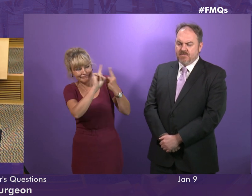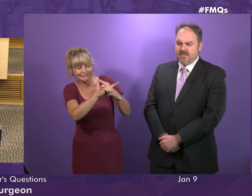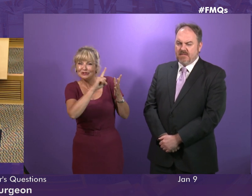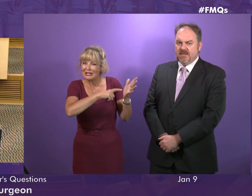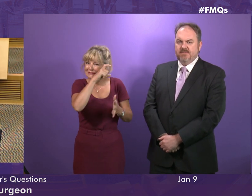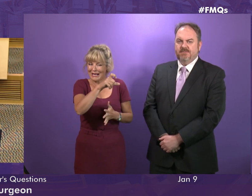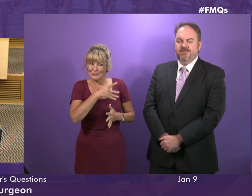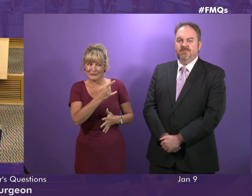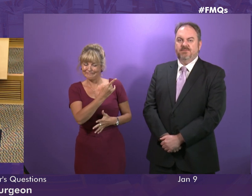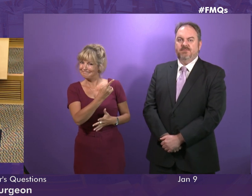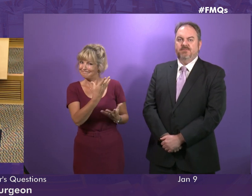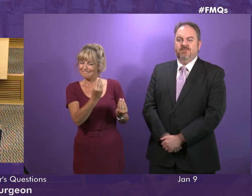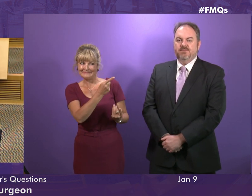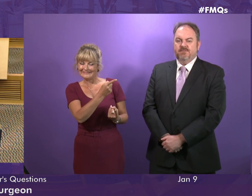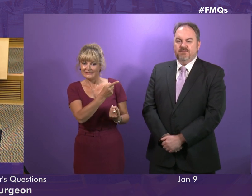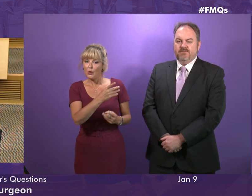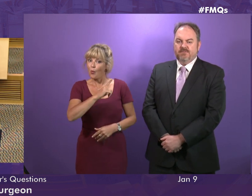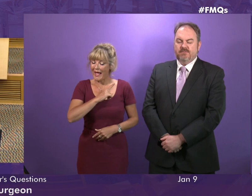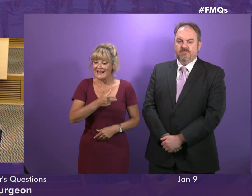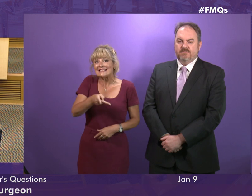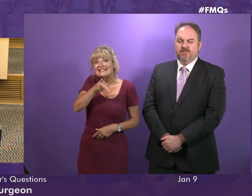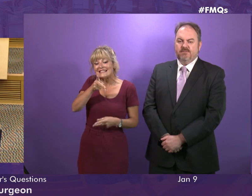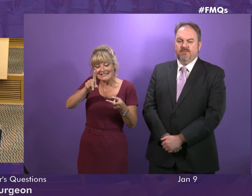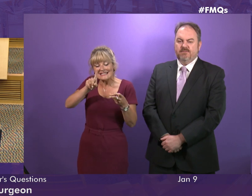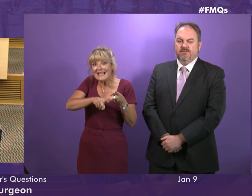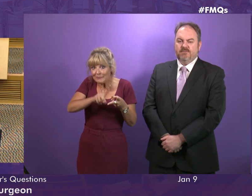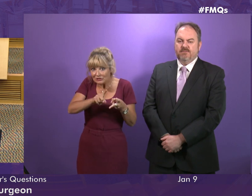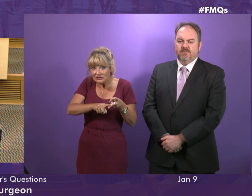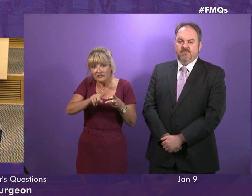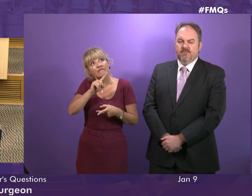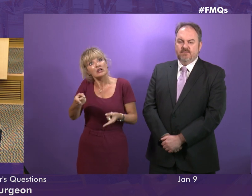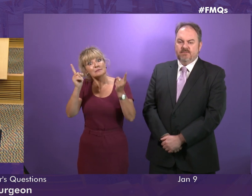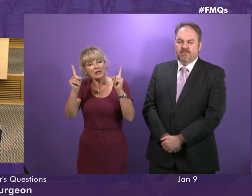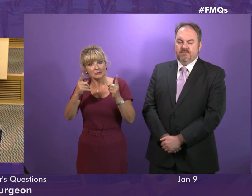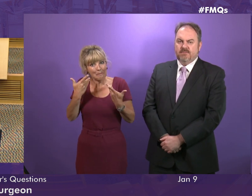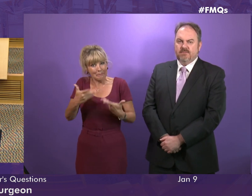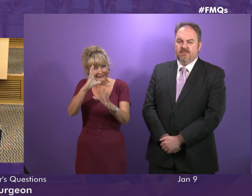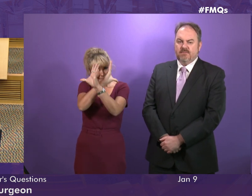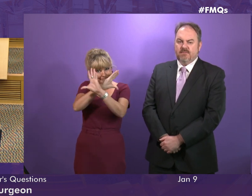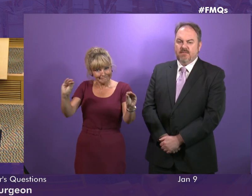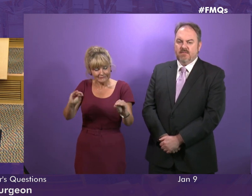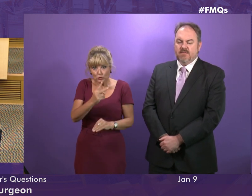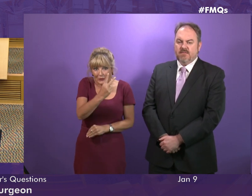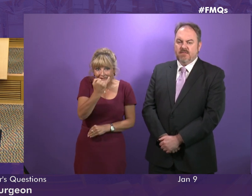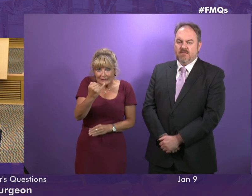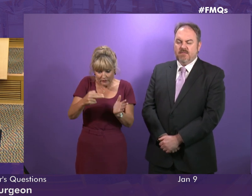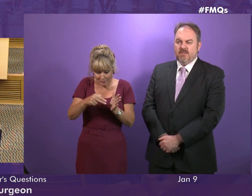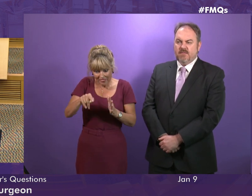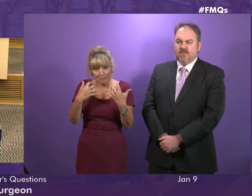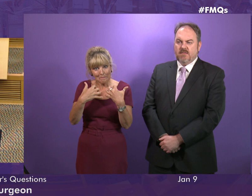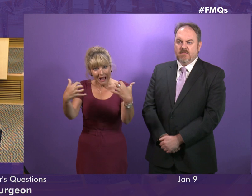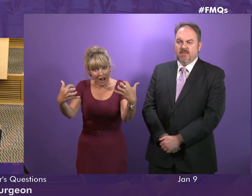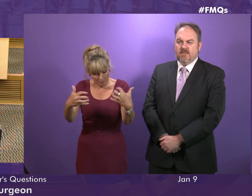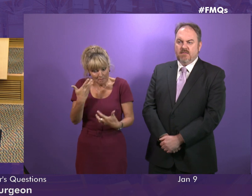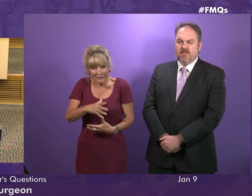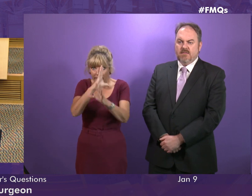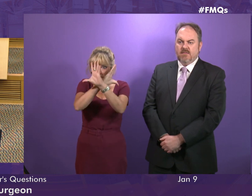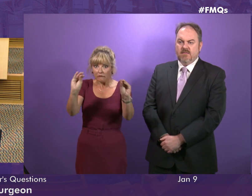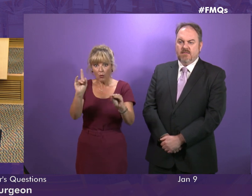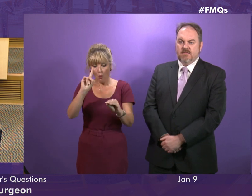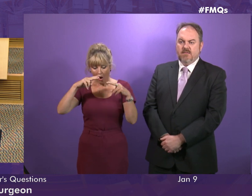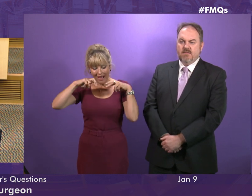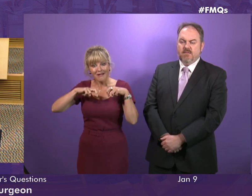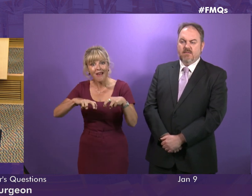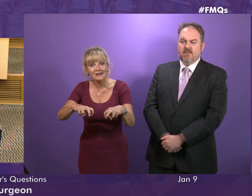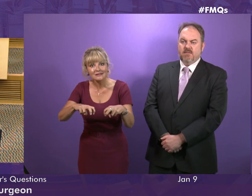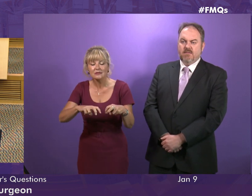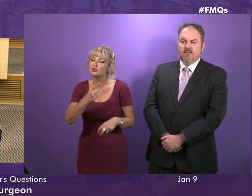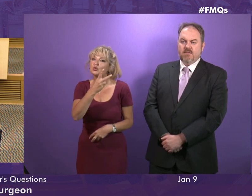First Minister informed this Parliament’s Education and Skills Committee of the analysis